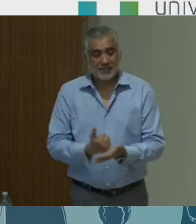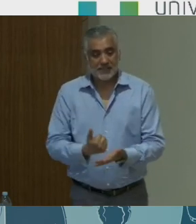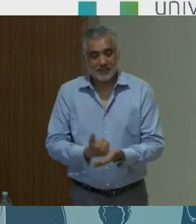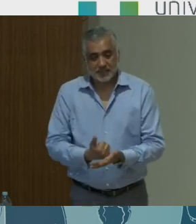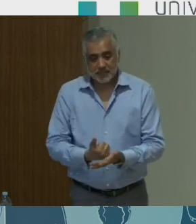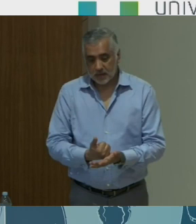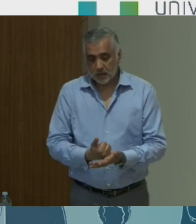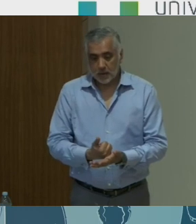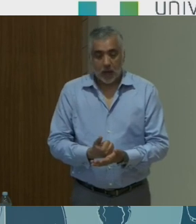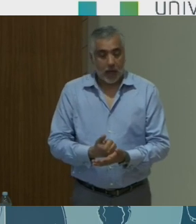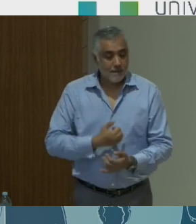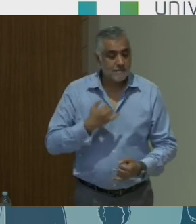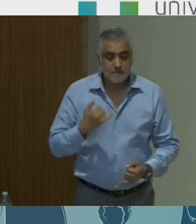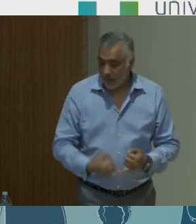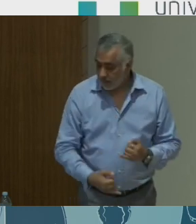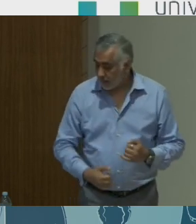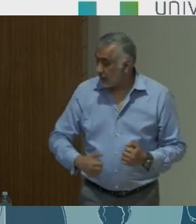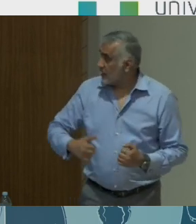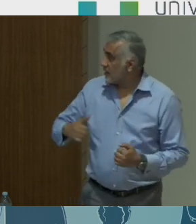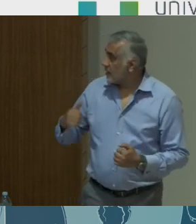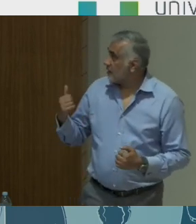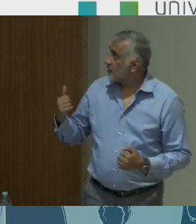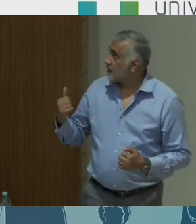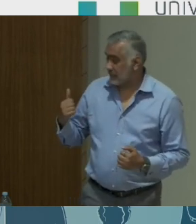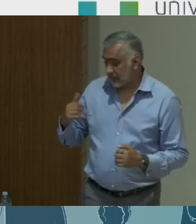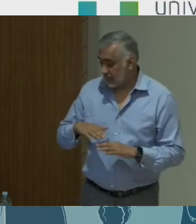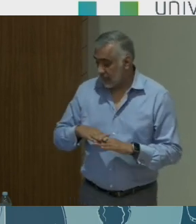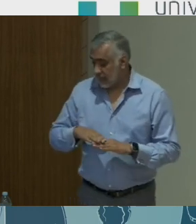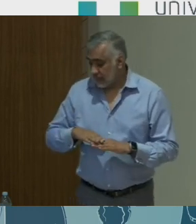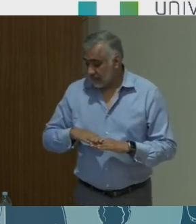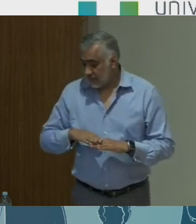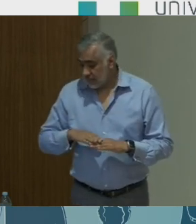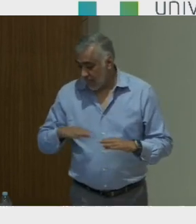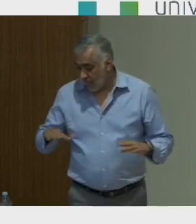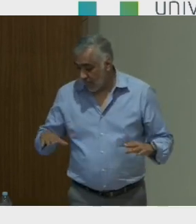But finally, this is not what the convention is about.